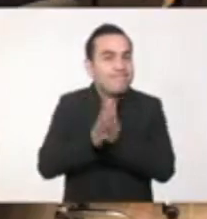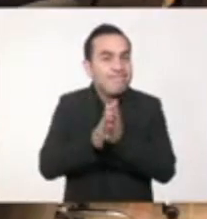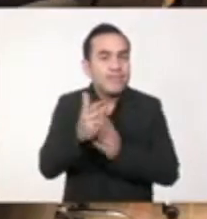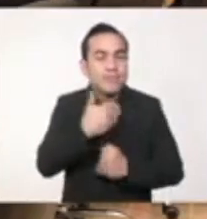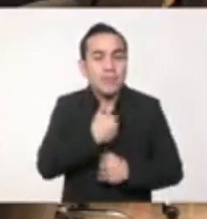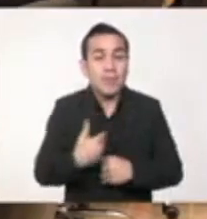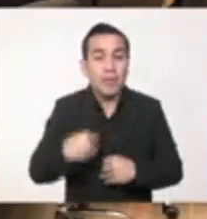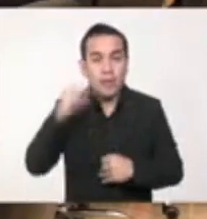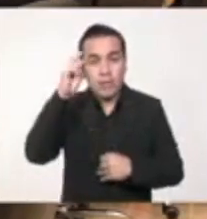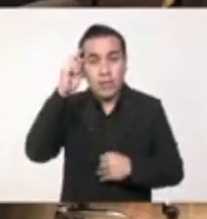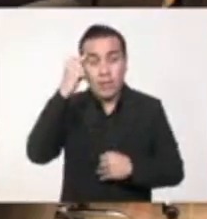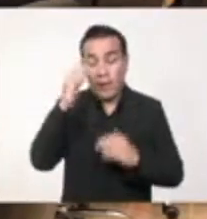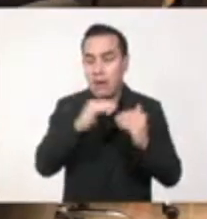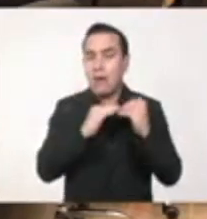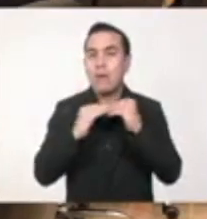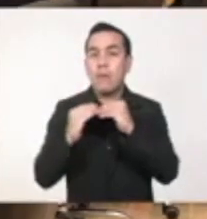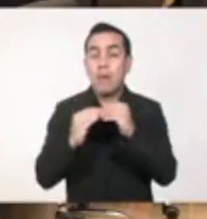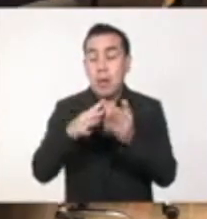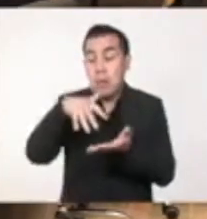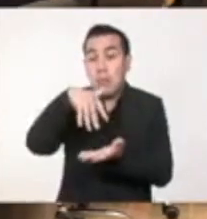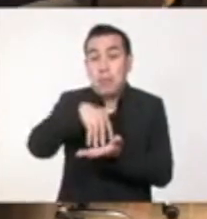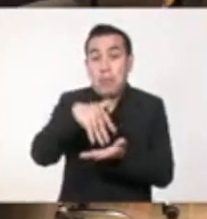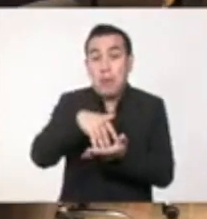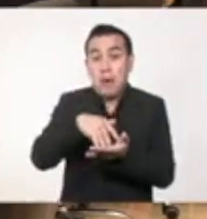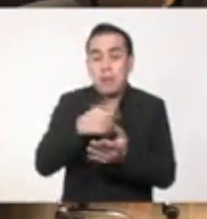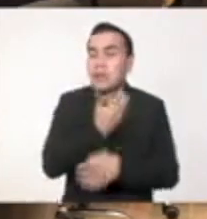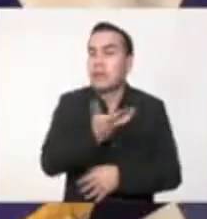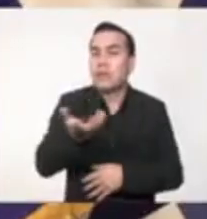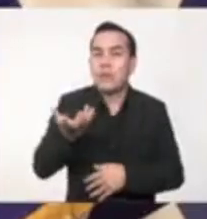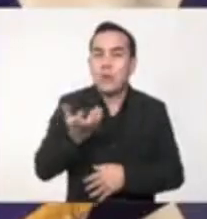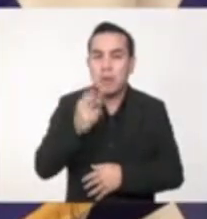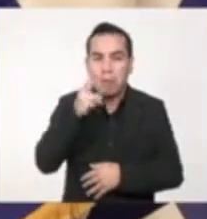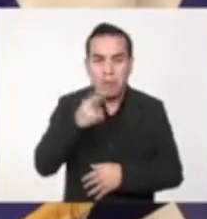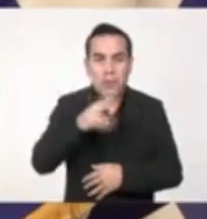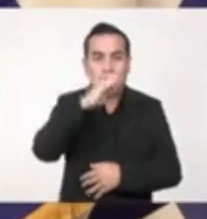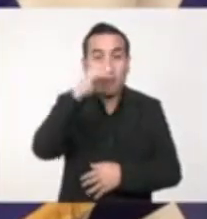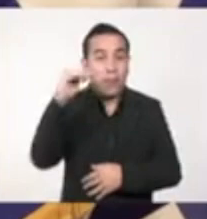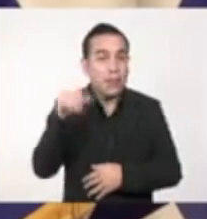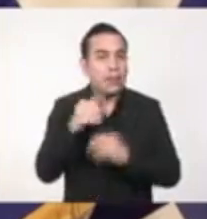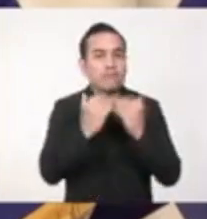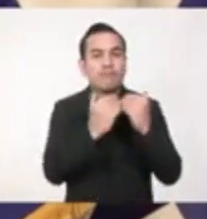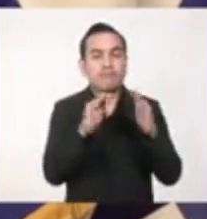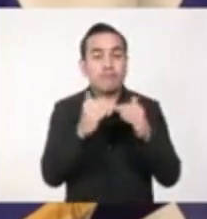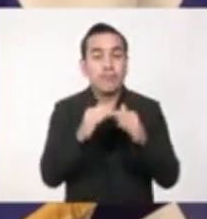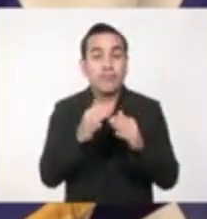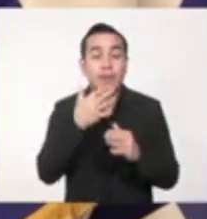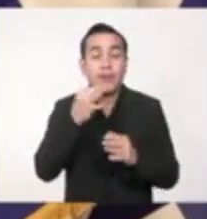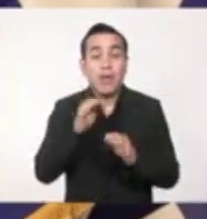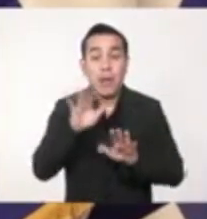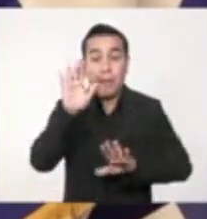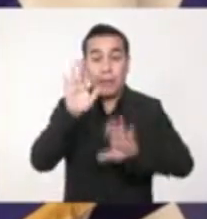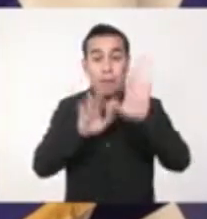less, but the population is so in all the countries of the world despite the fact that there was less percentage participation in the